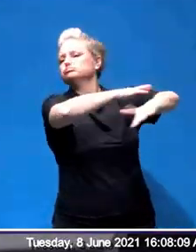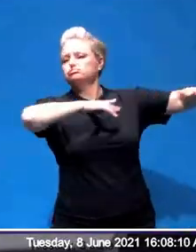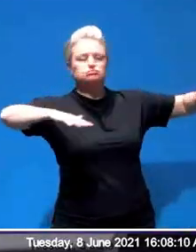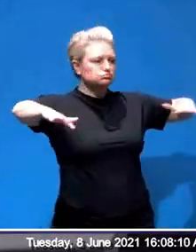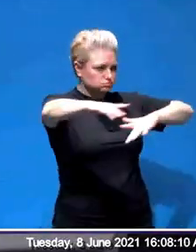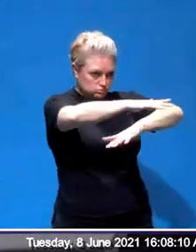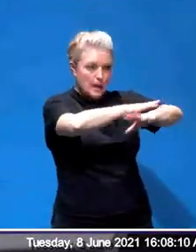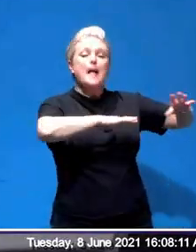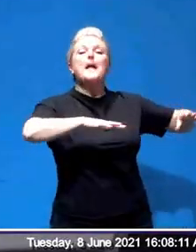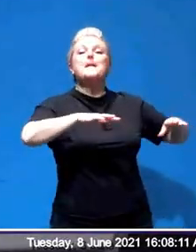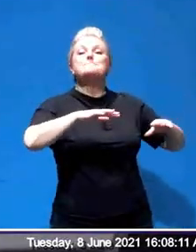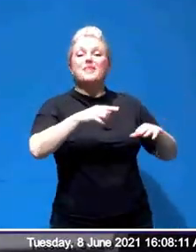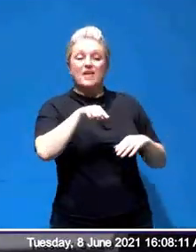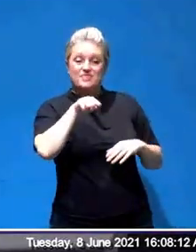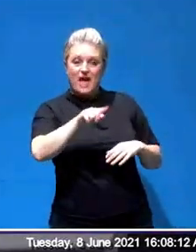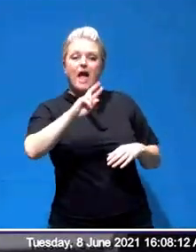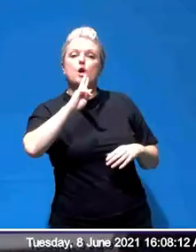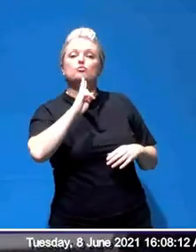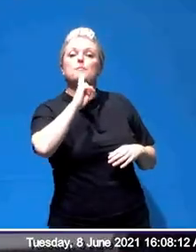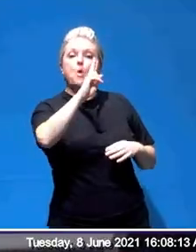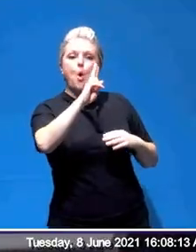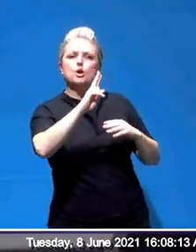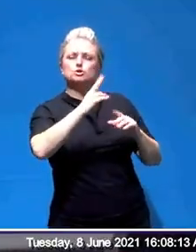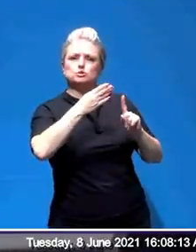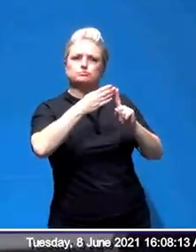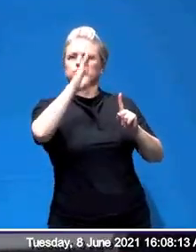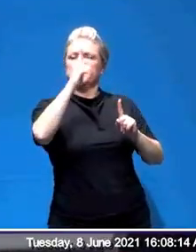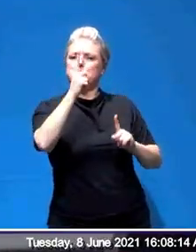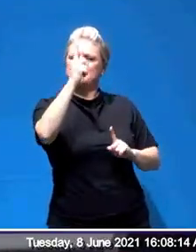So, therefore, those people are actually --- the staff are reporting against